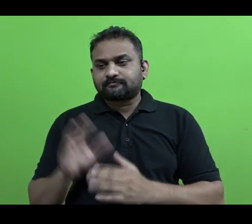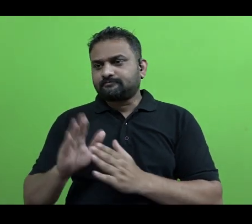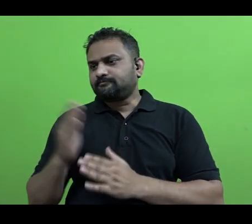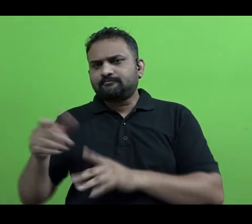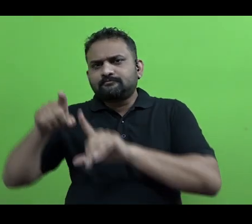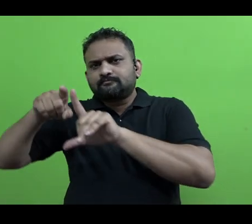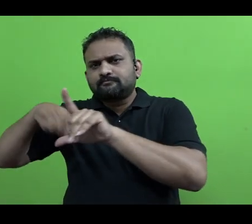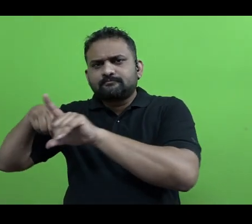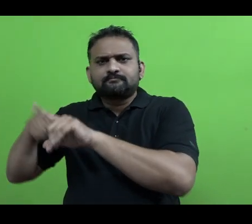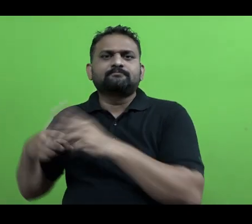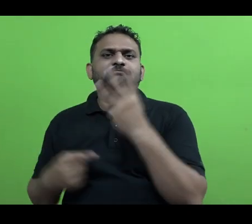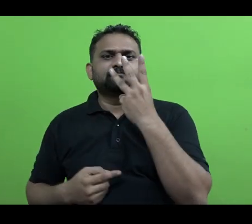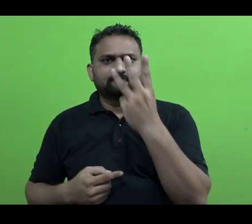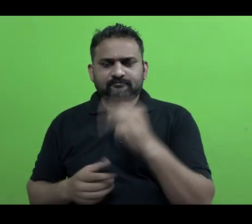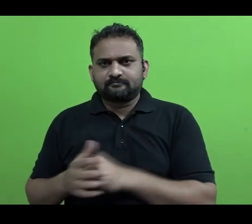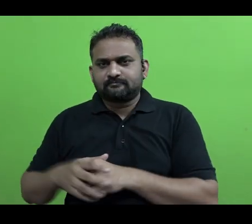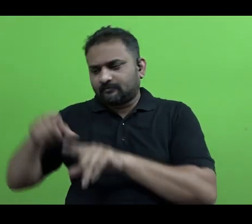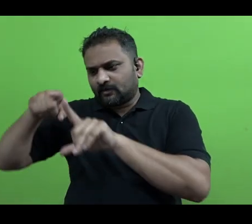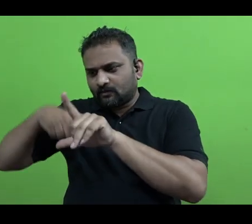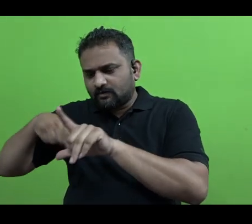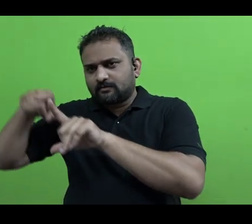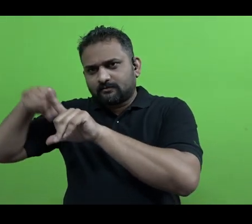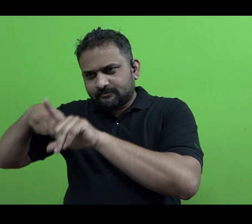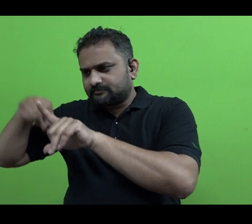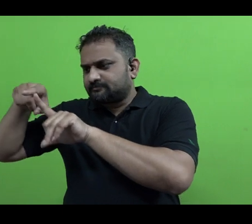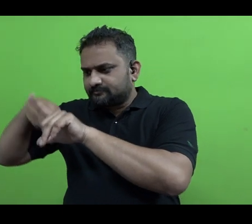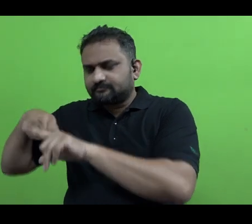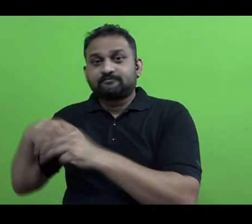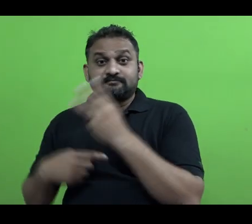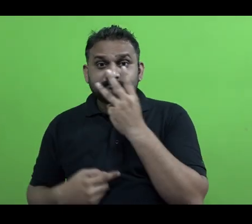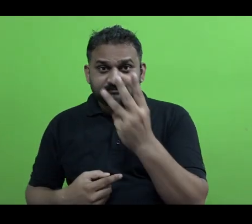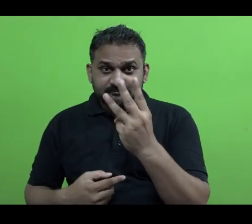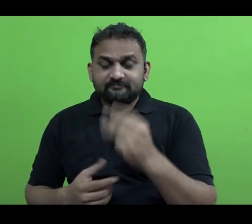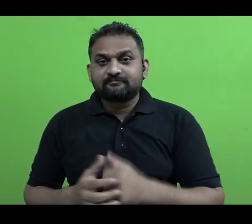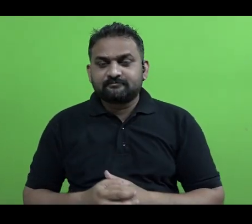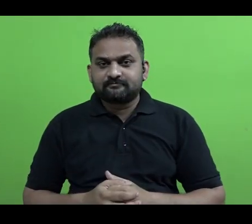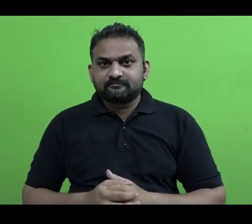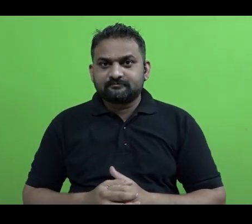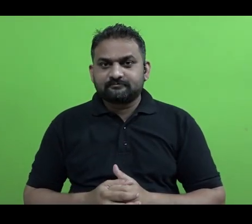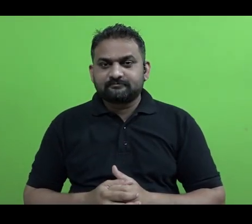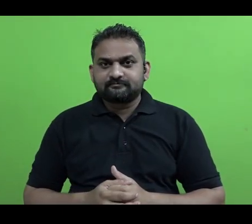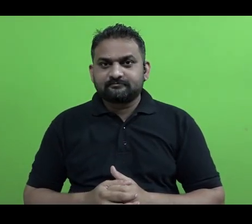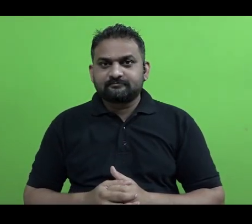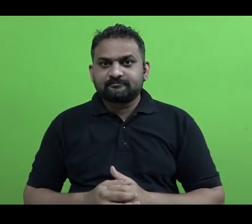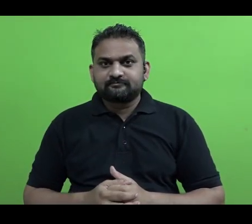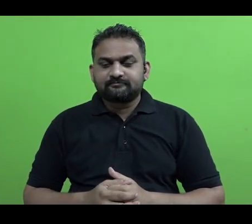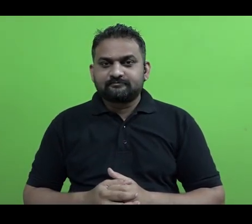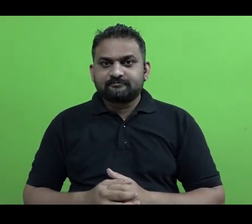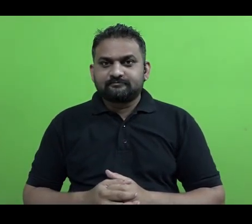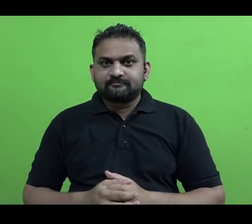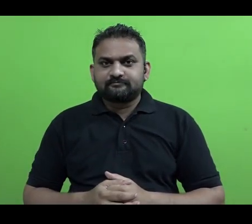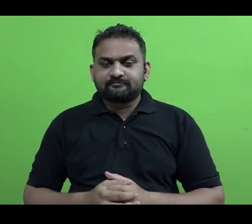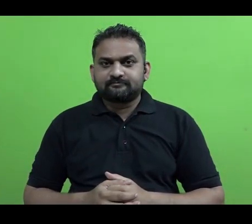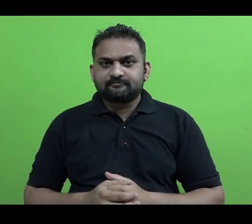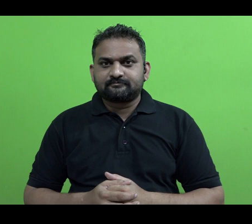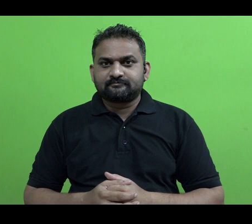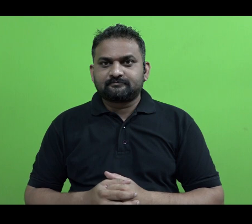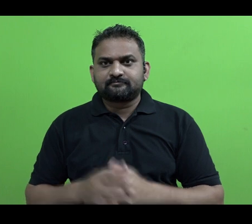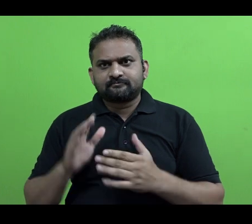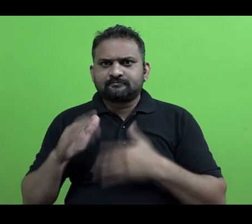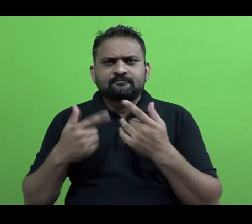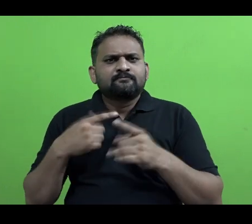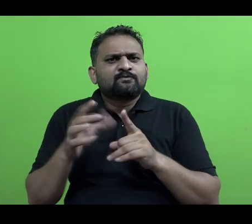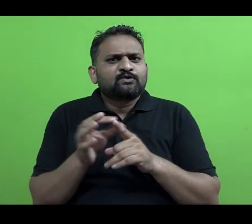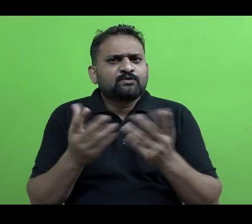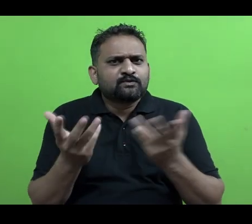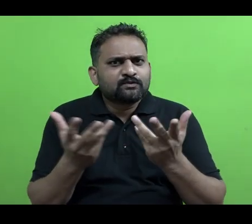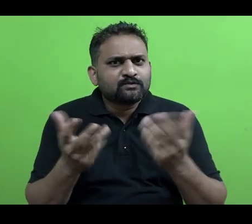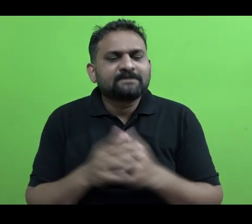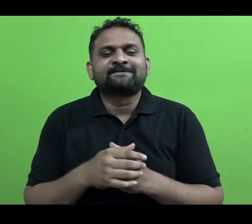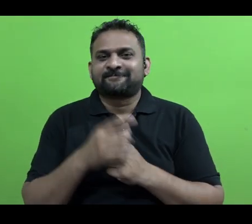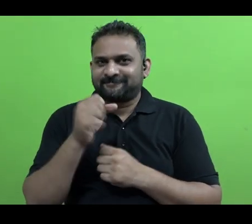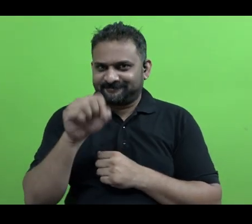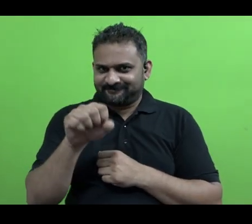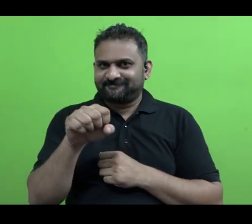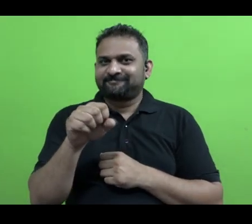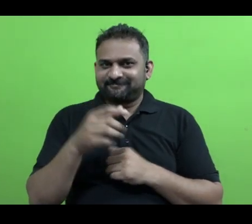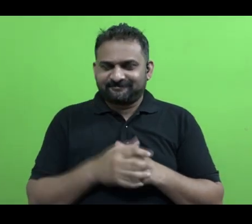And we draw three lines for the number three : one two three and what do we do next? Yes,